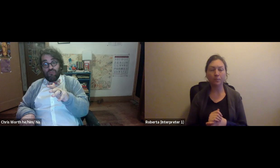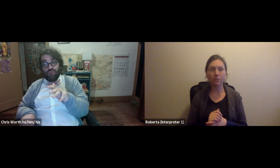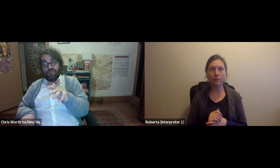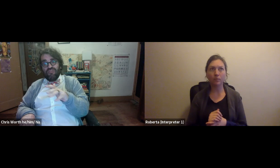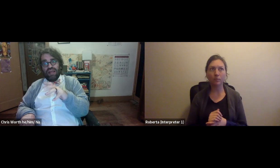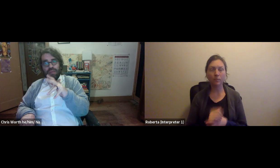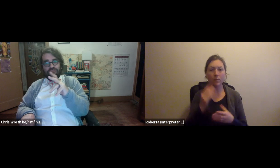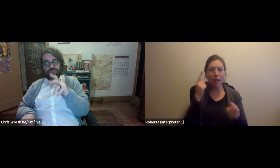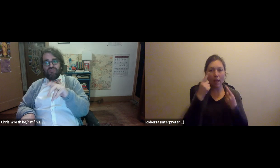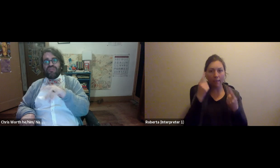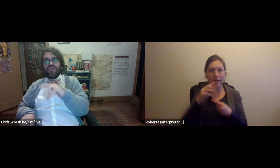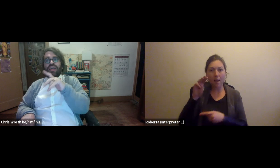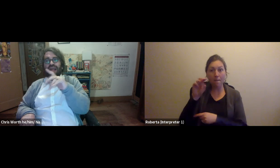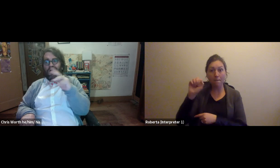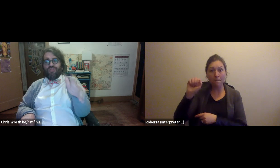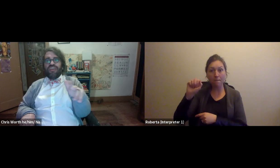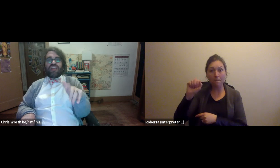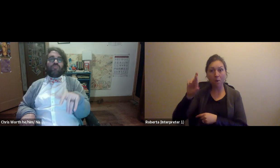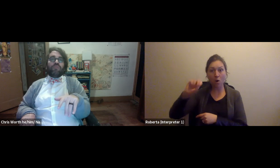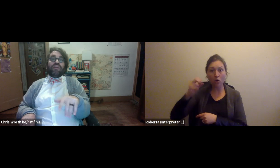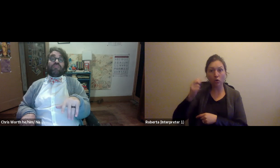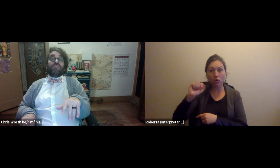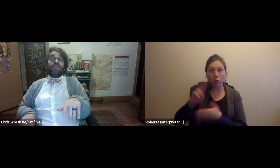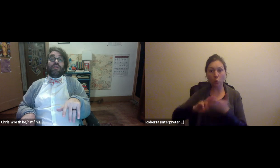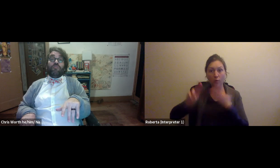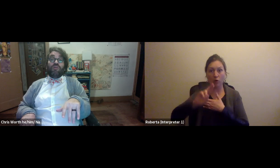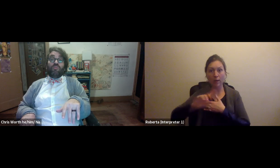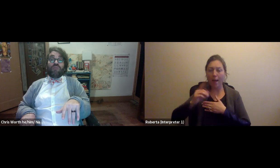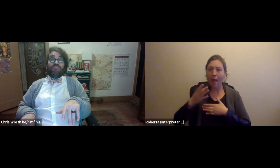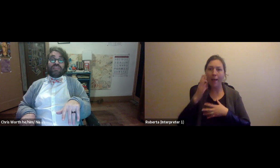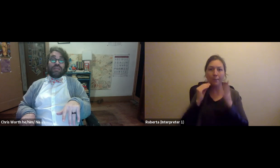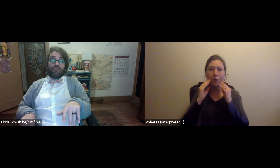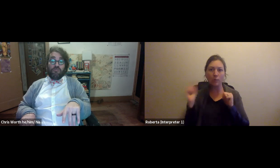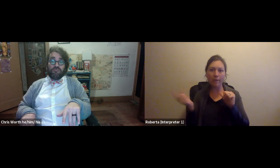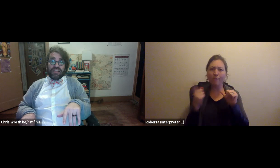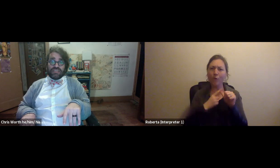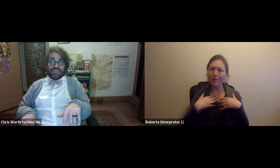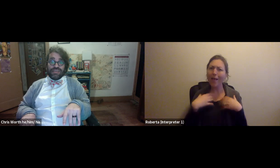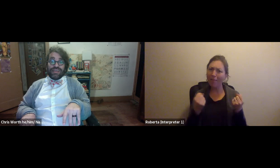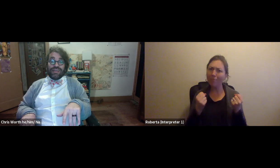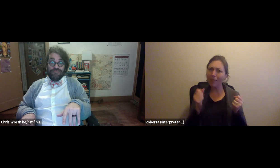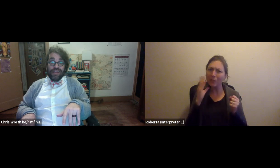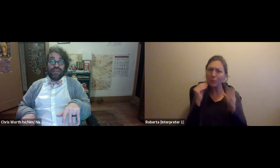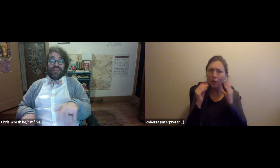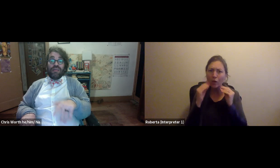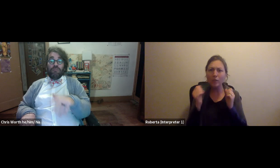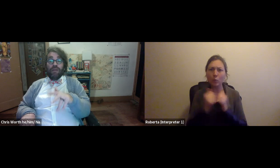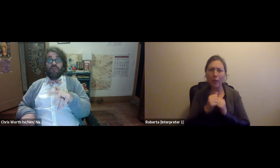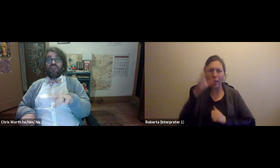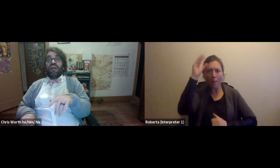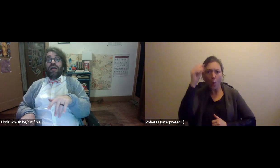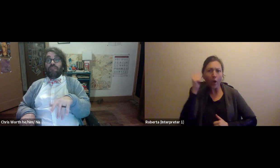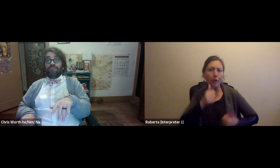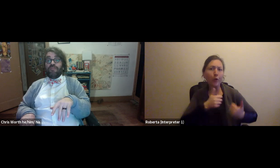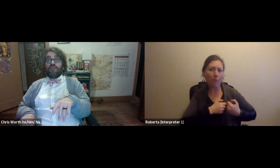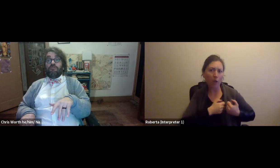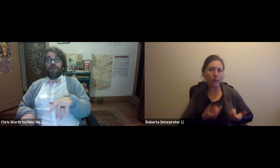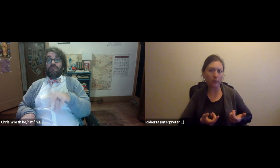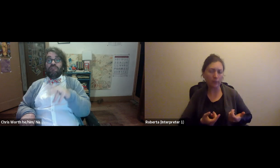University I had my first healthy experience with boyfriends and girlfriends, right. Where it was,